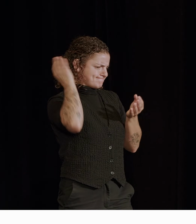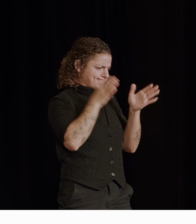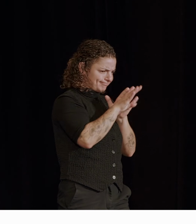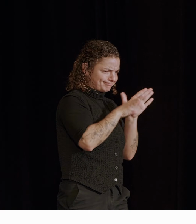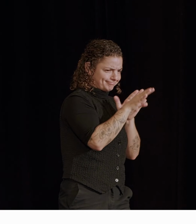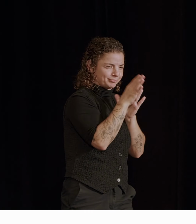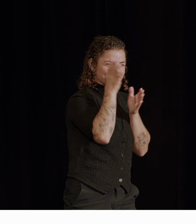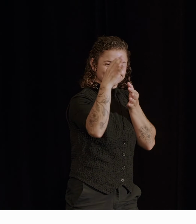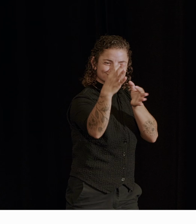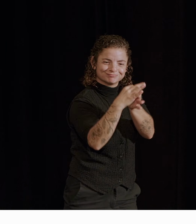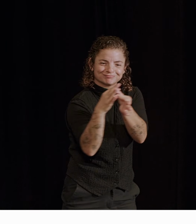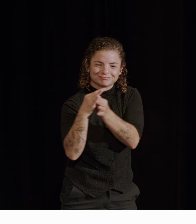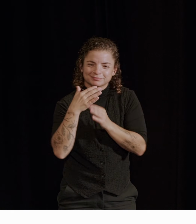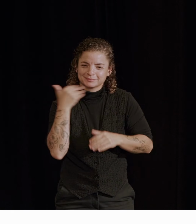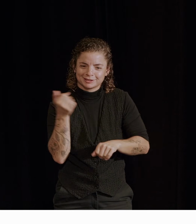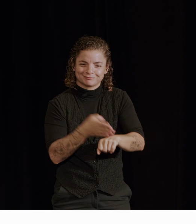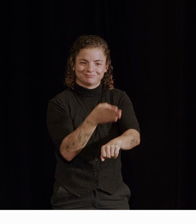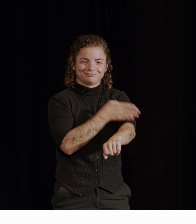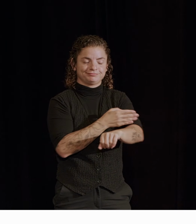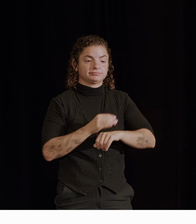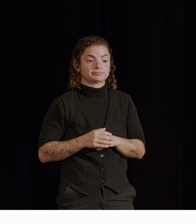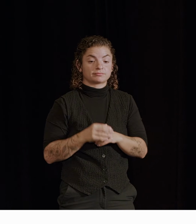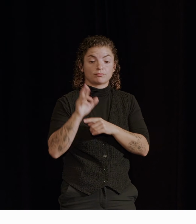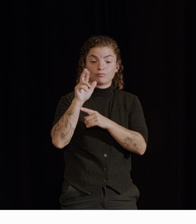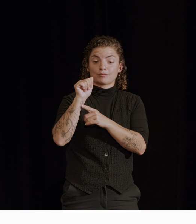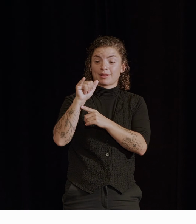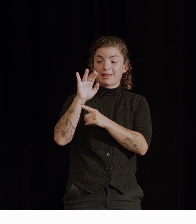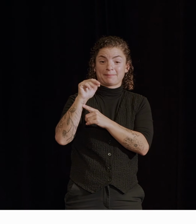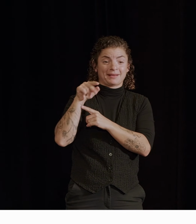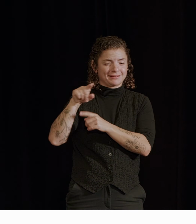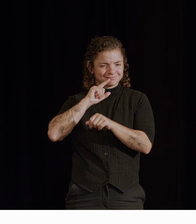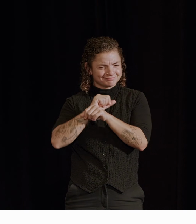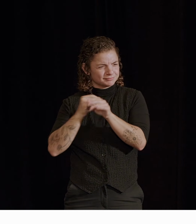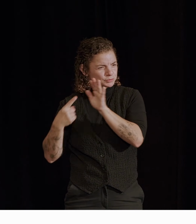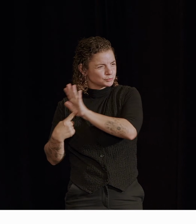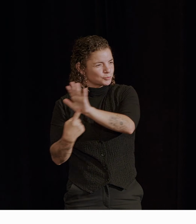wearable, and grounded in real-world use. But we are also thinking about